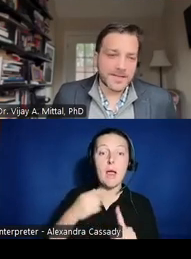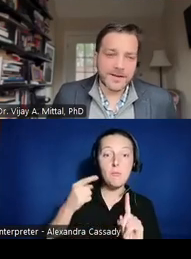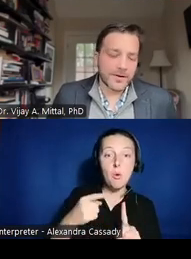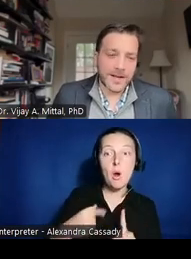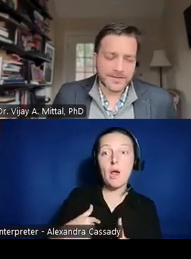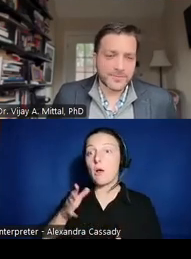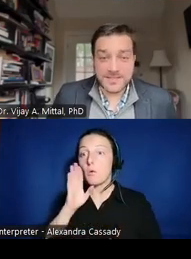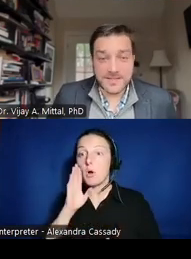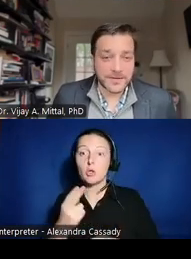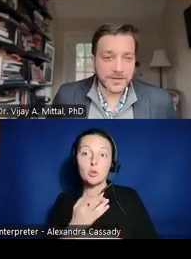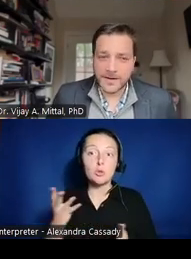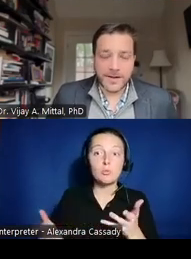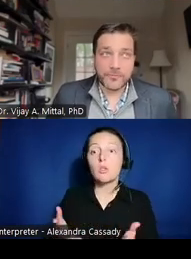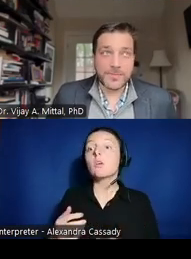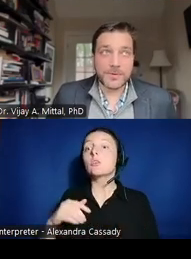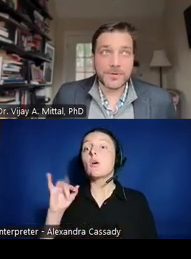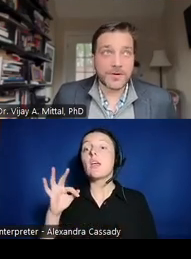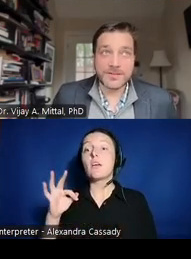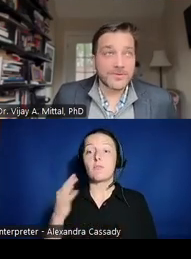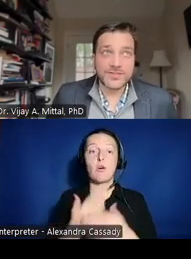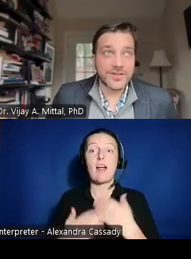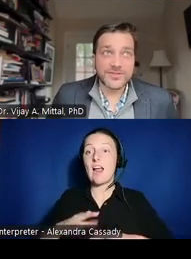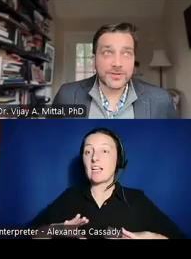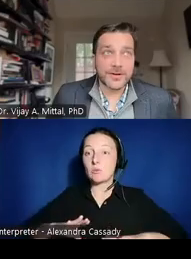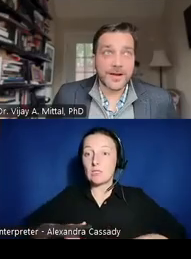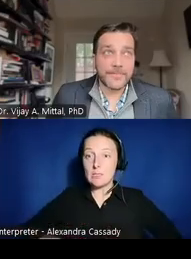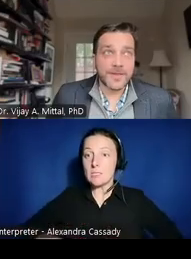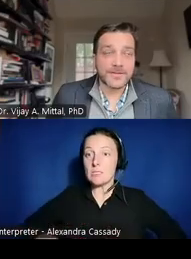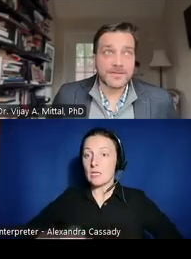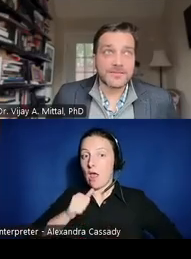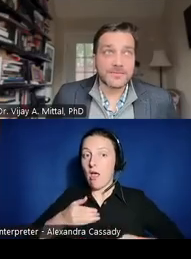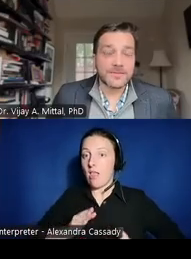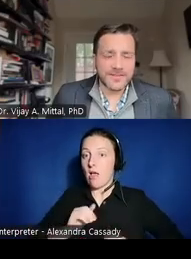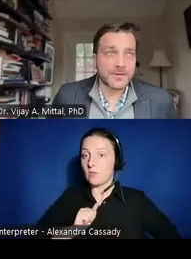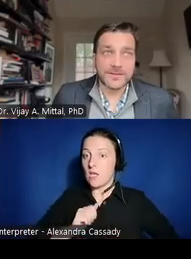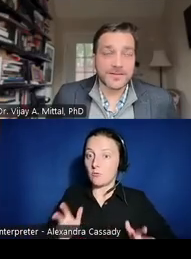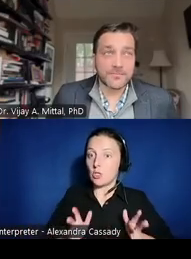sit on our hands, we stutter. When people aren't allowed to gesture, um the the listener doesn't